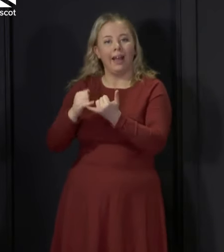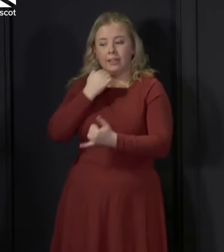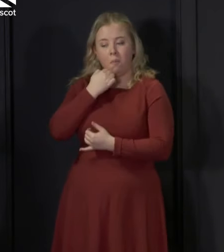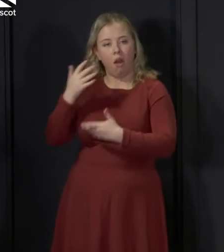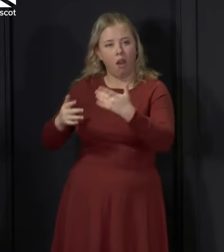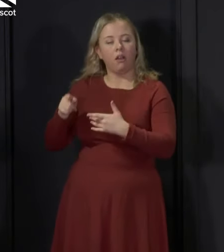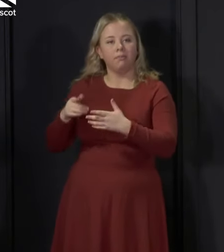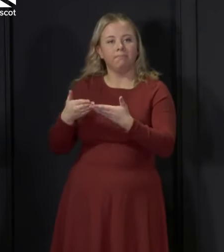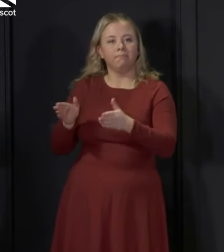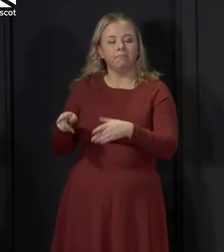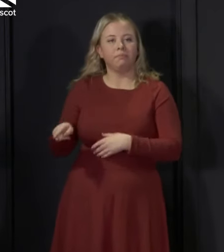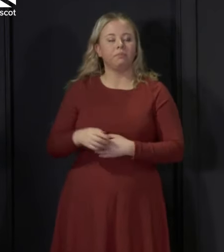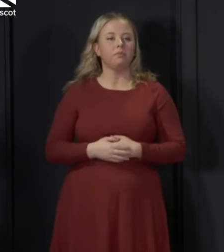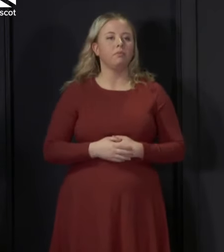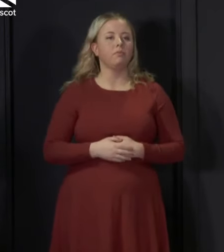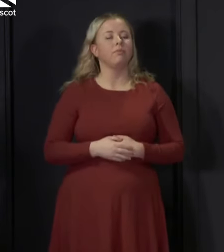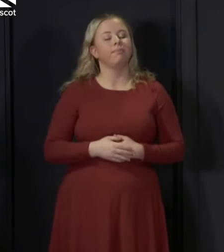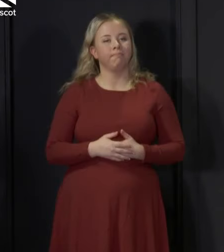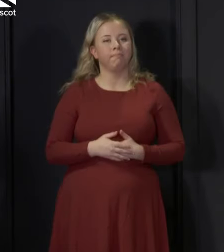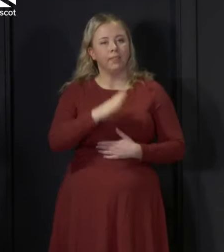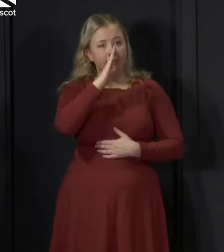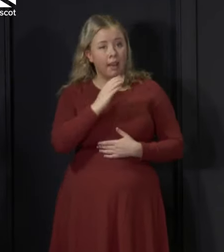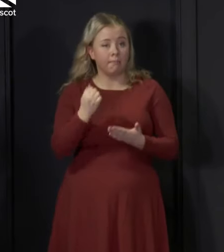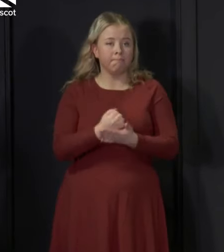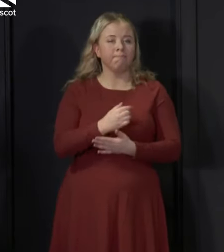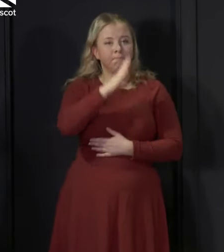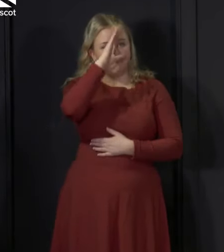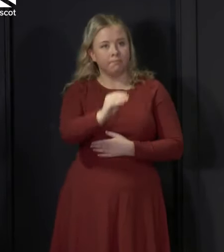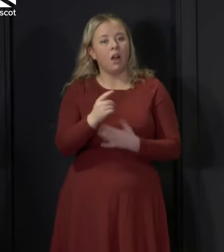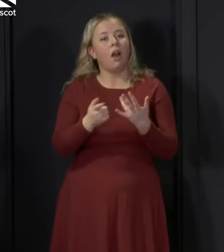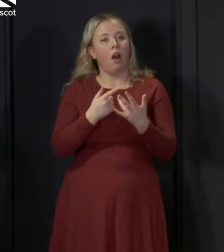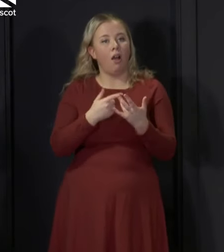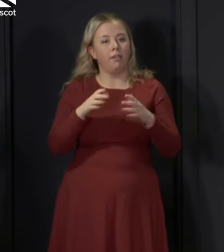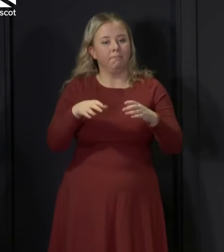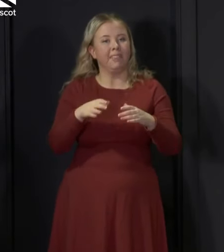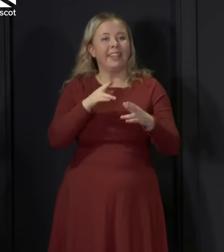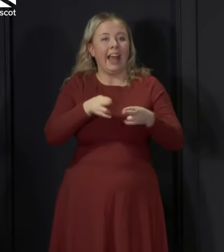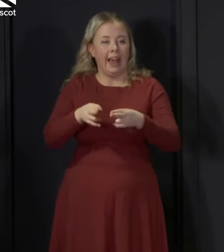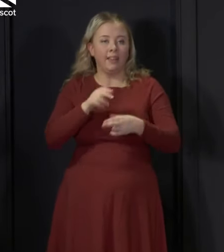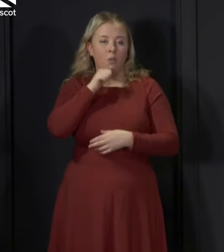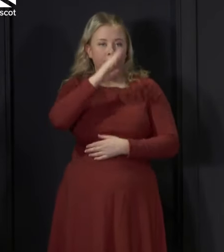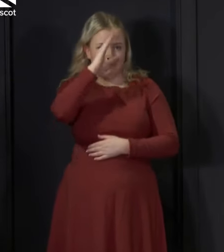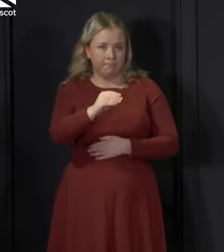Unfortunately there is a further group of deaths that I am able to report on today.